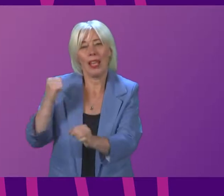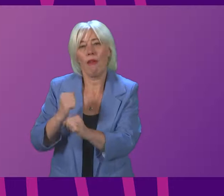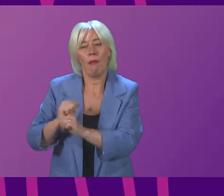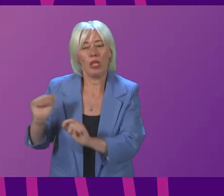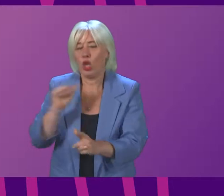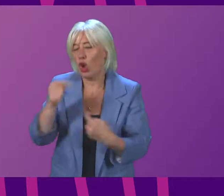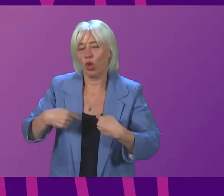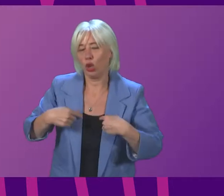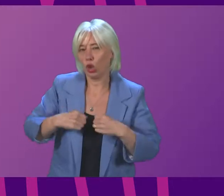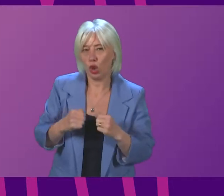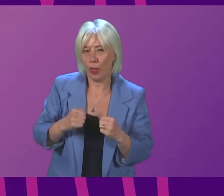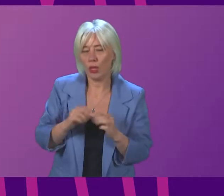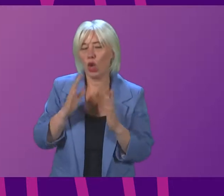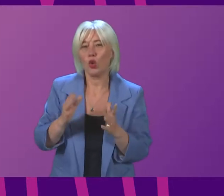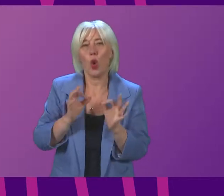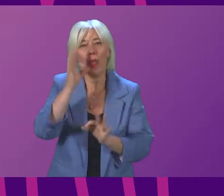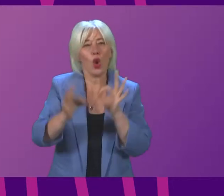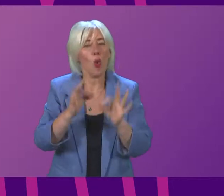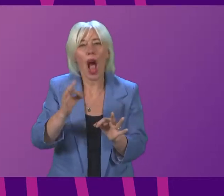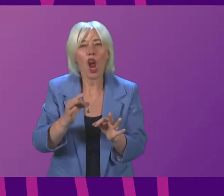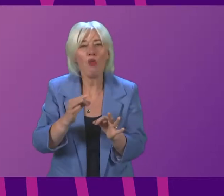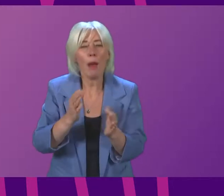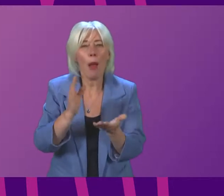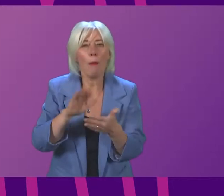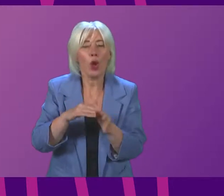The inquiry would, by law, be unable to explore some of those questions.